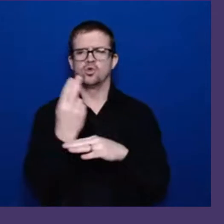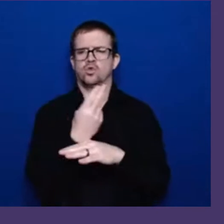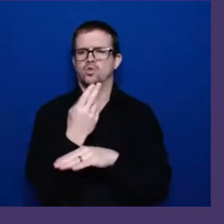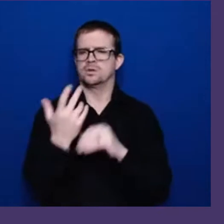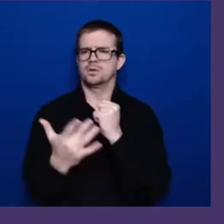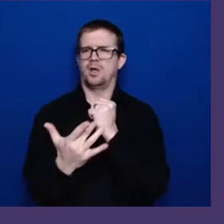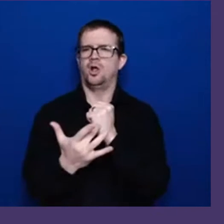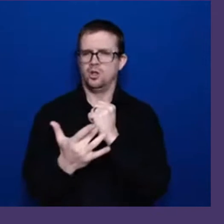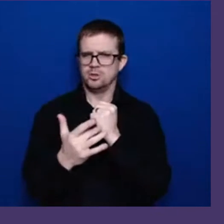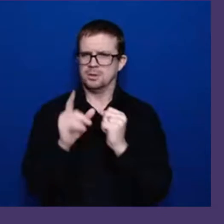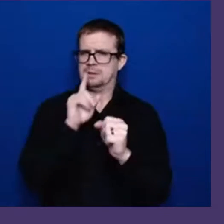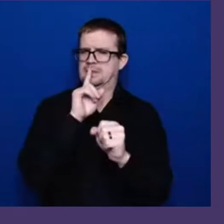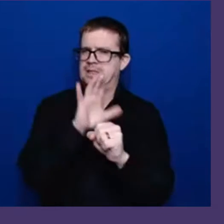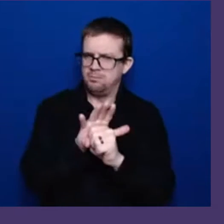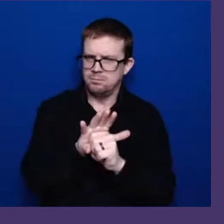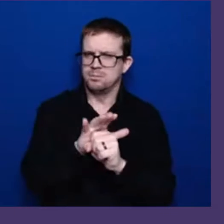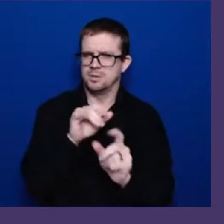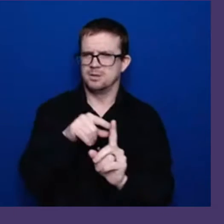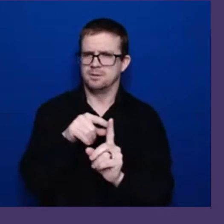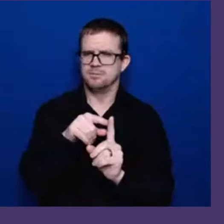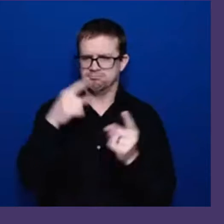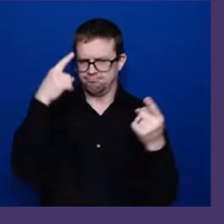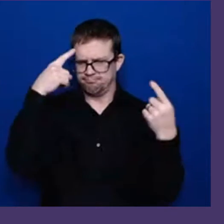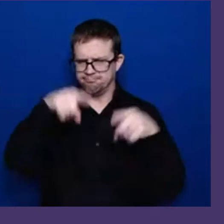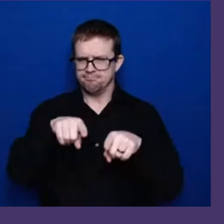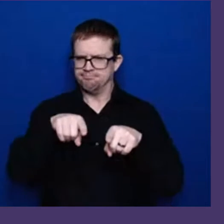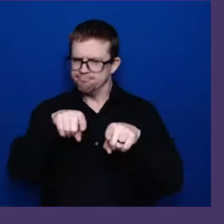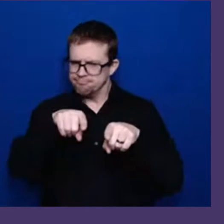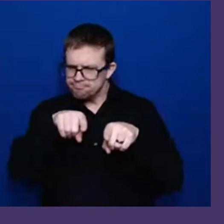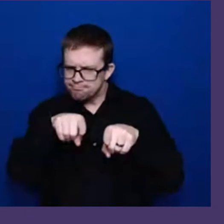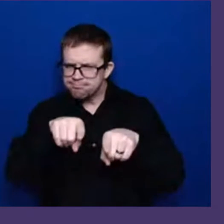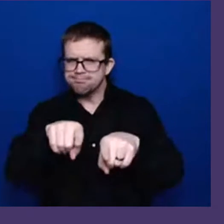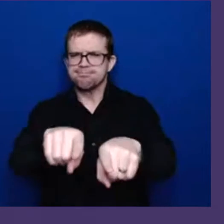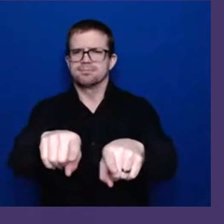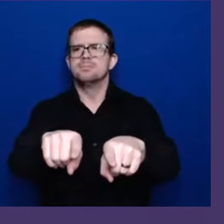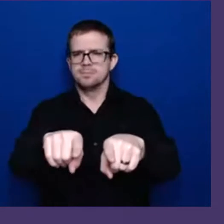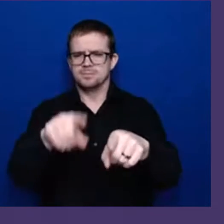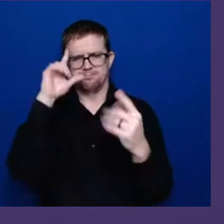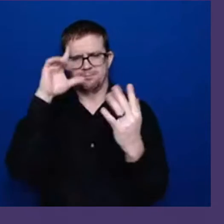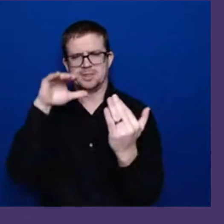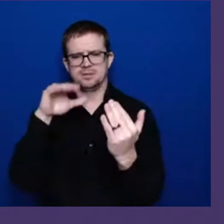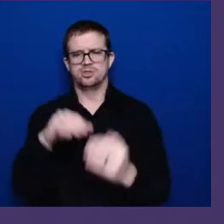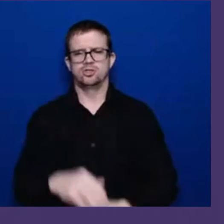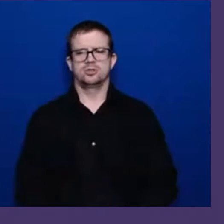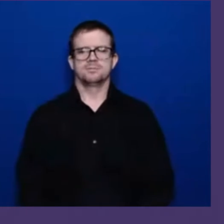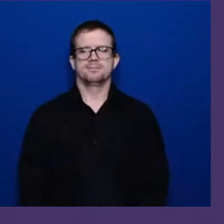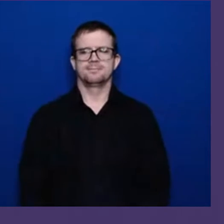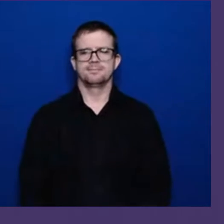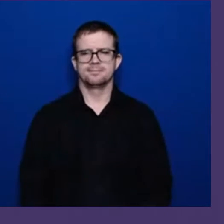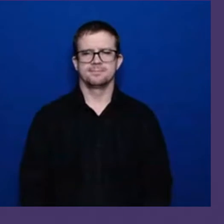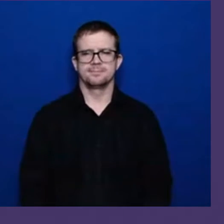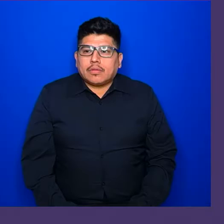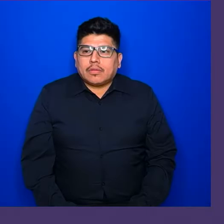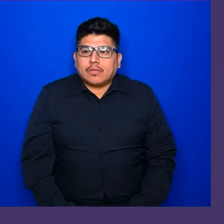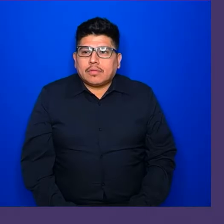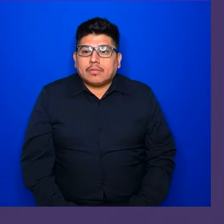lining up with with what the expectations are. Ebele Okoli: In your respective lanes, and in the work that you do,